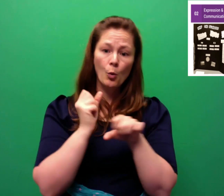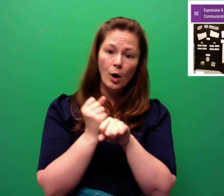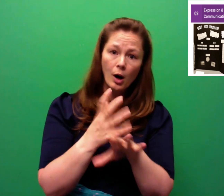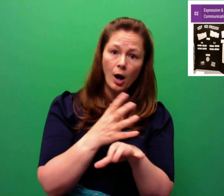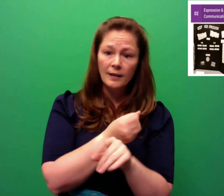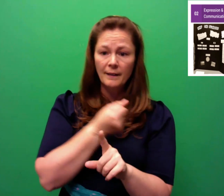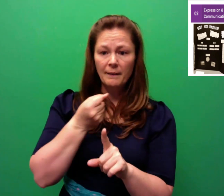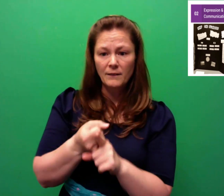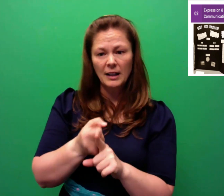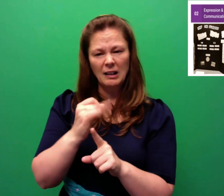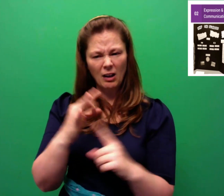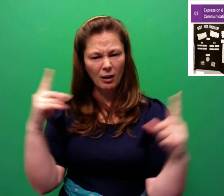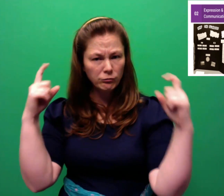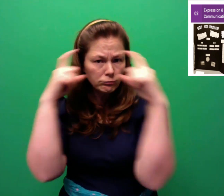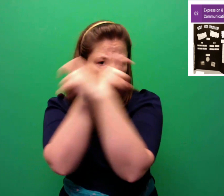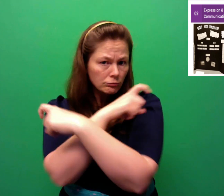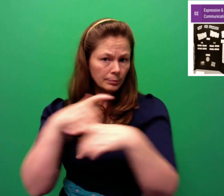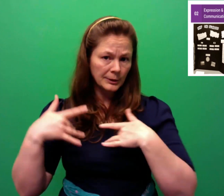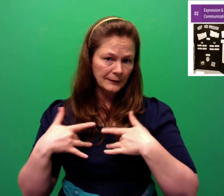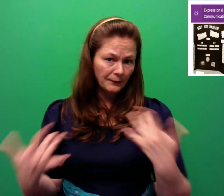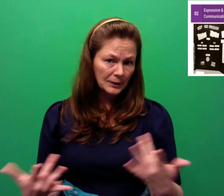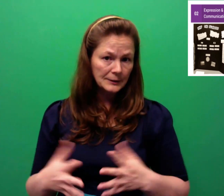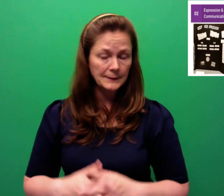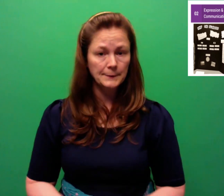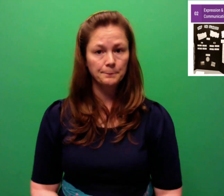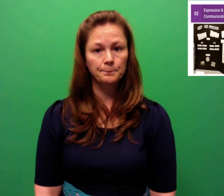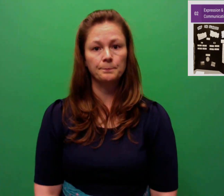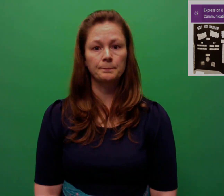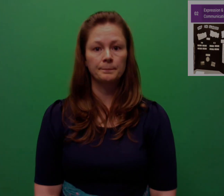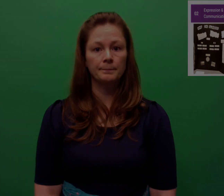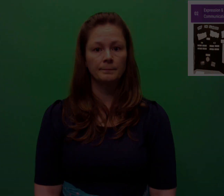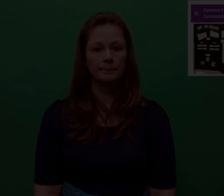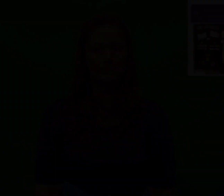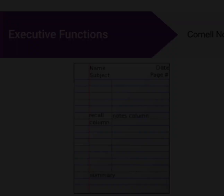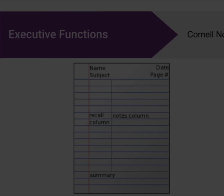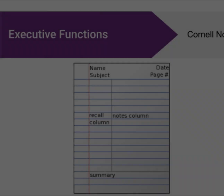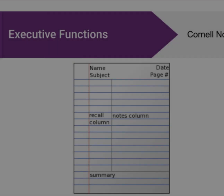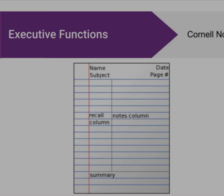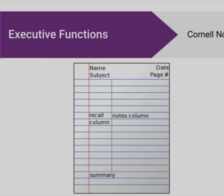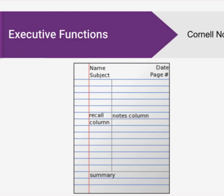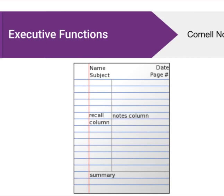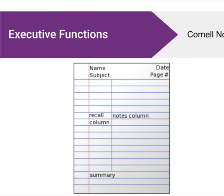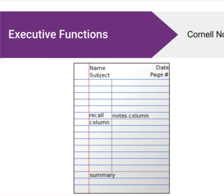relationships or cause an effect of complex events.